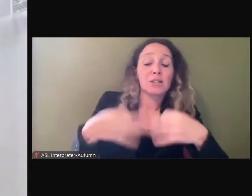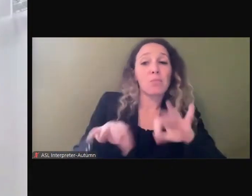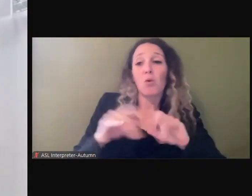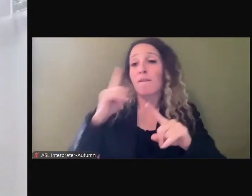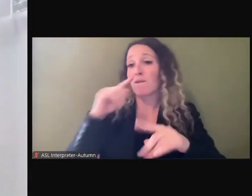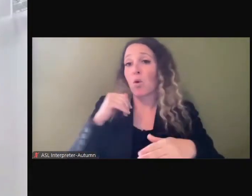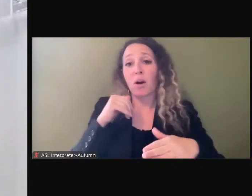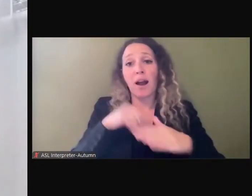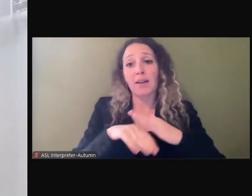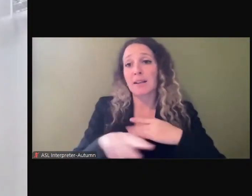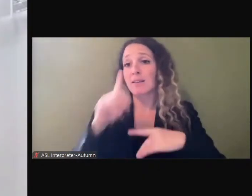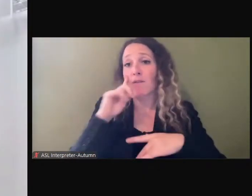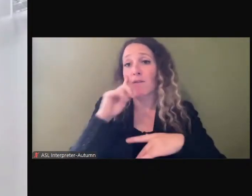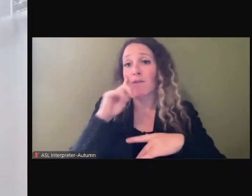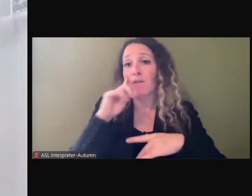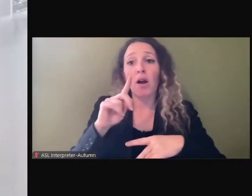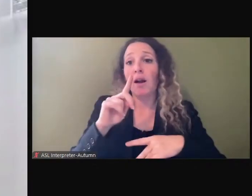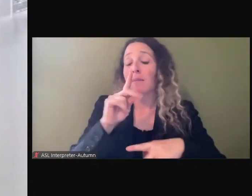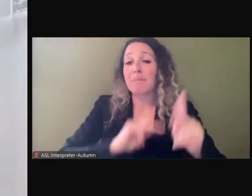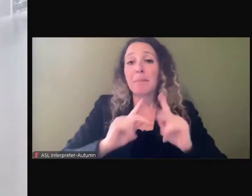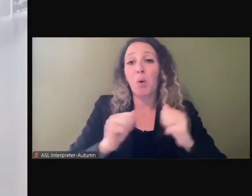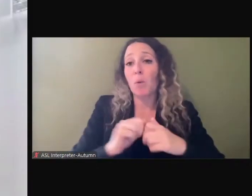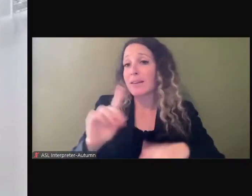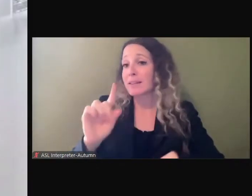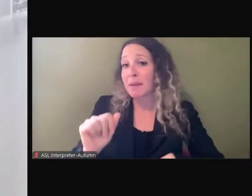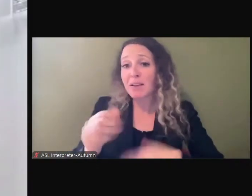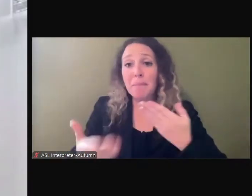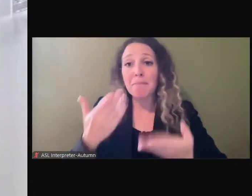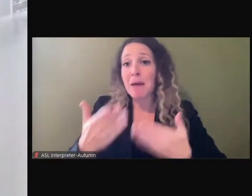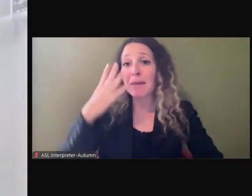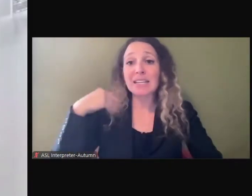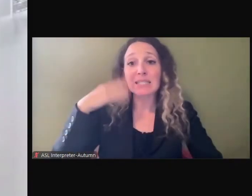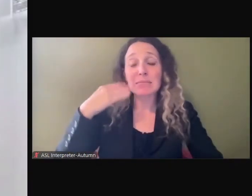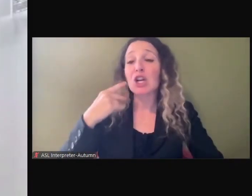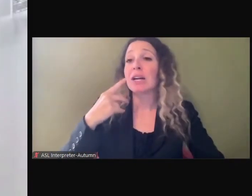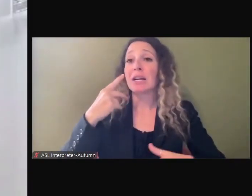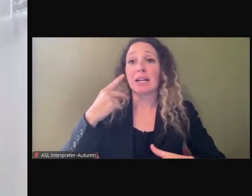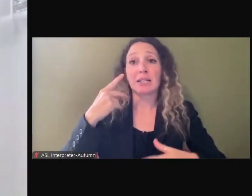to individuals with disabilities who may face significant challenges in accessing traditional